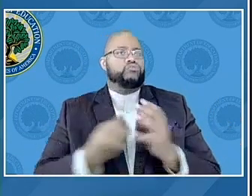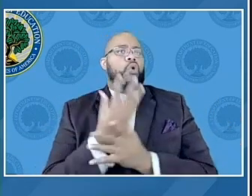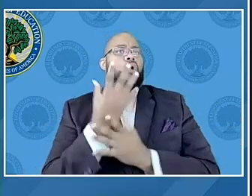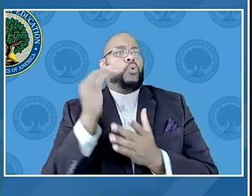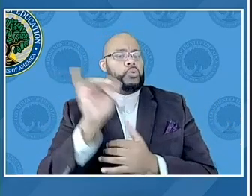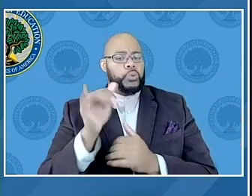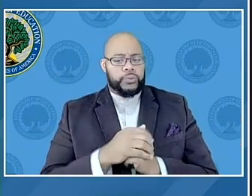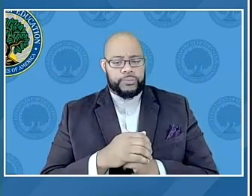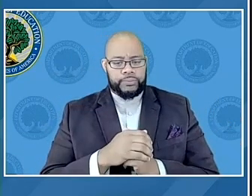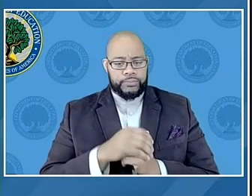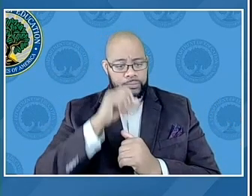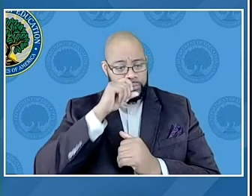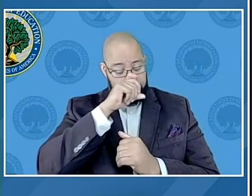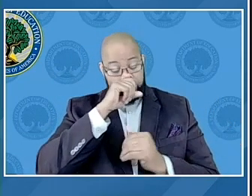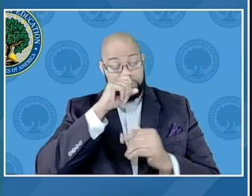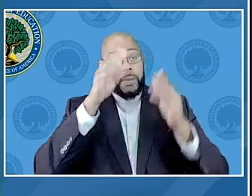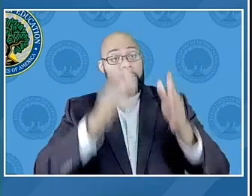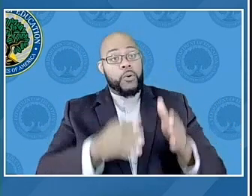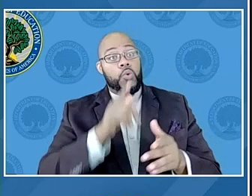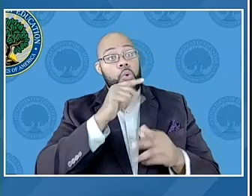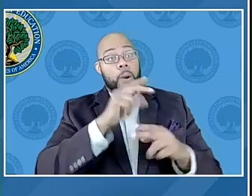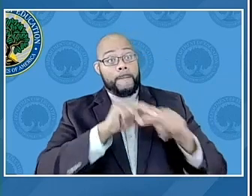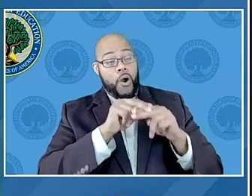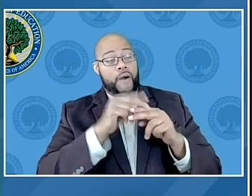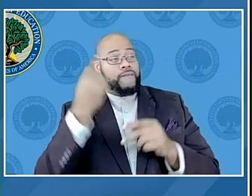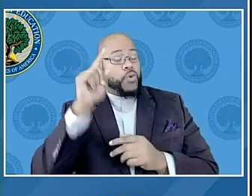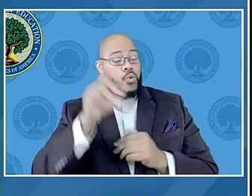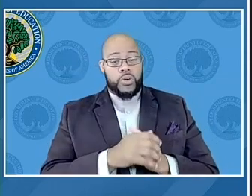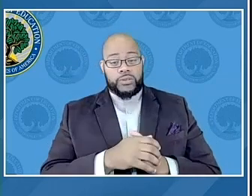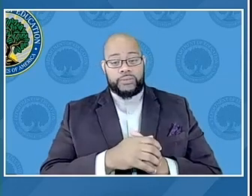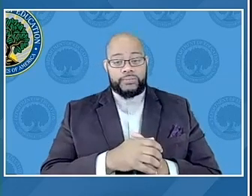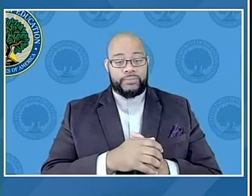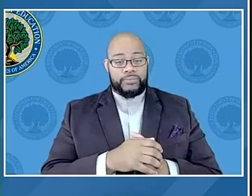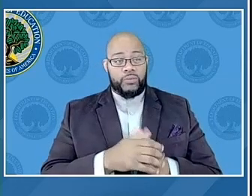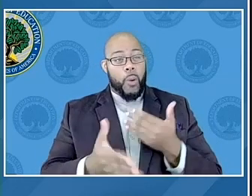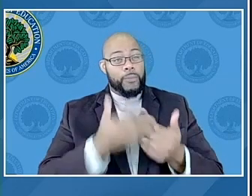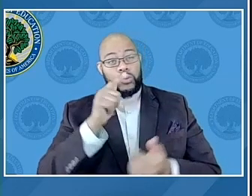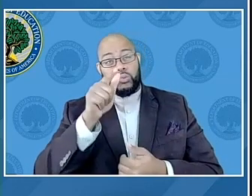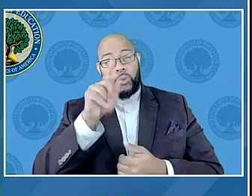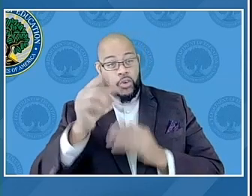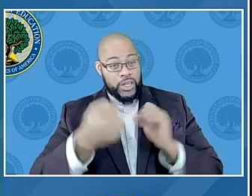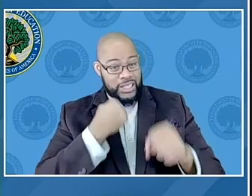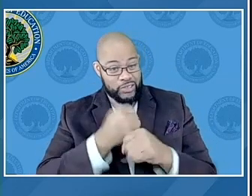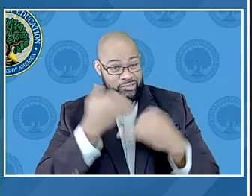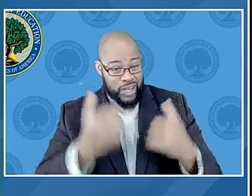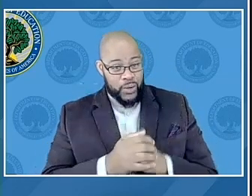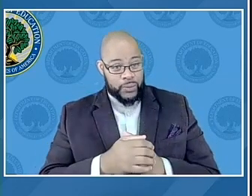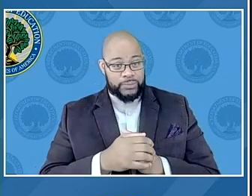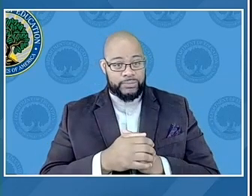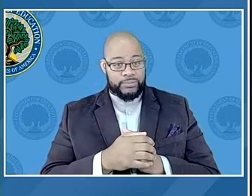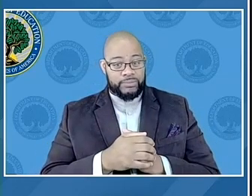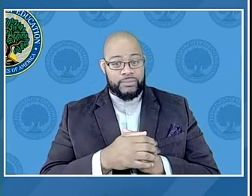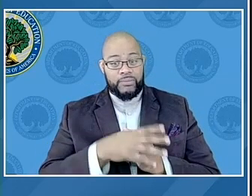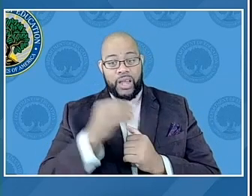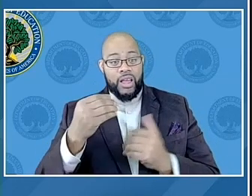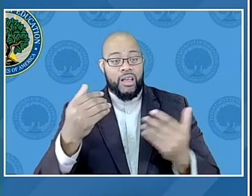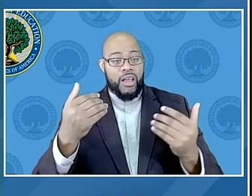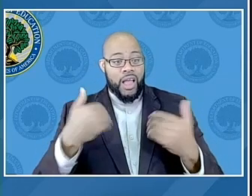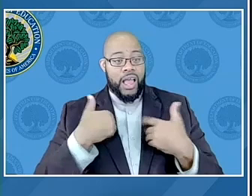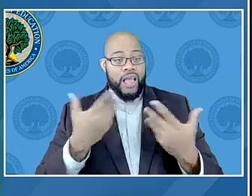As somebody who has been a borrower for close to 24 years now and have been in the